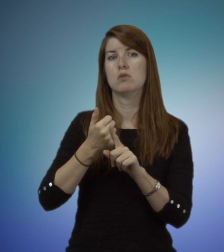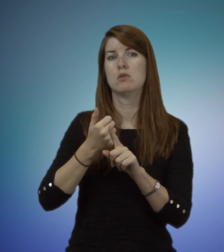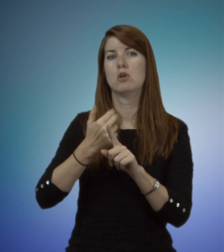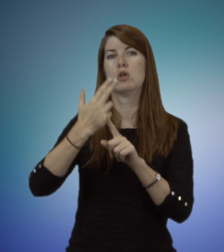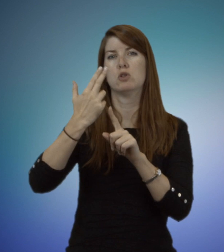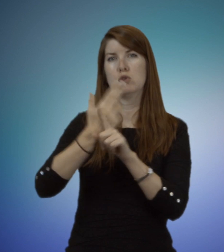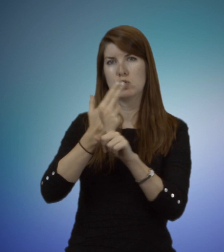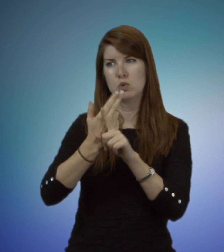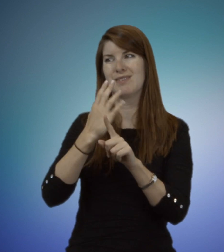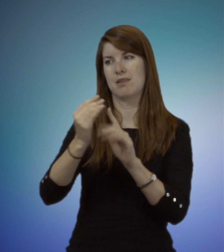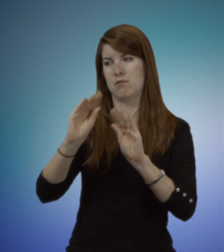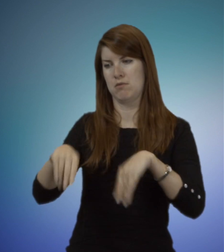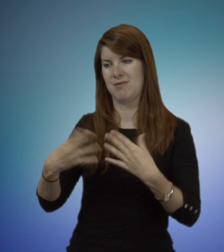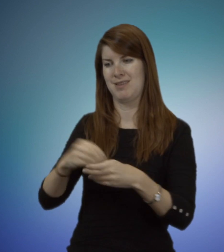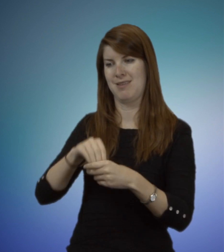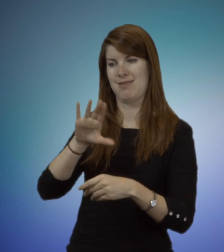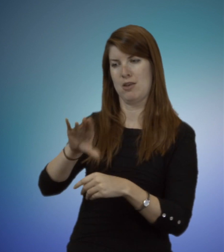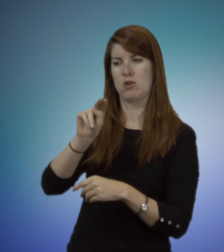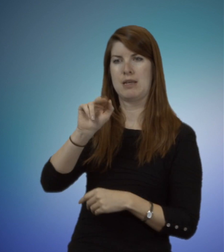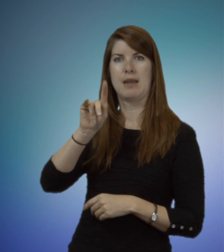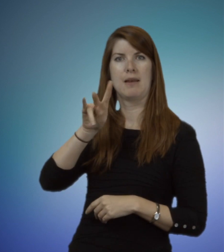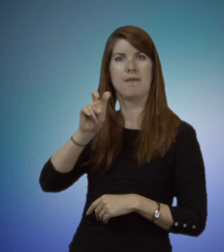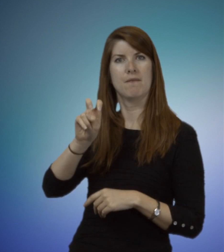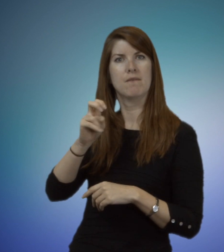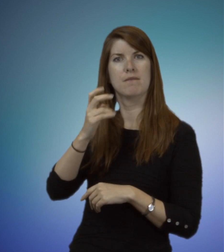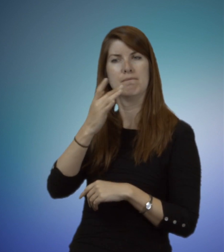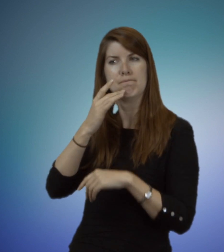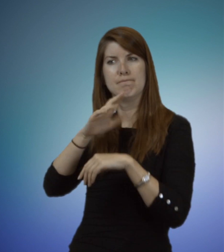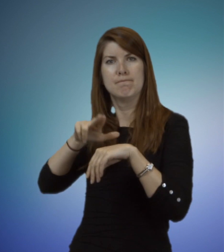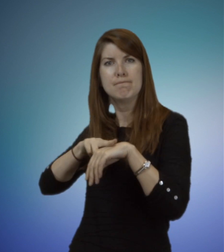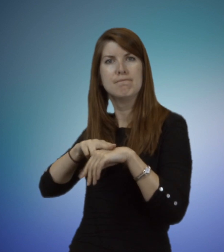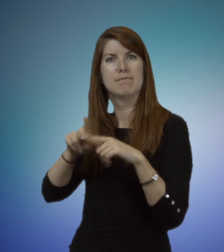A speech-reading assessment can be conducted --